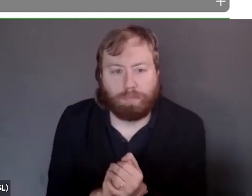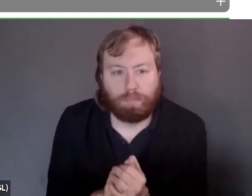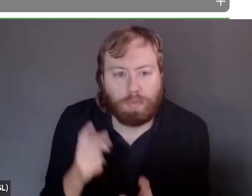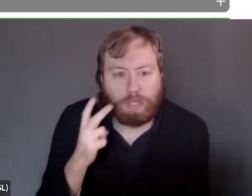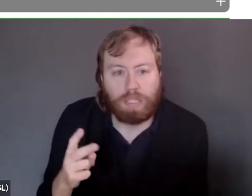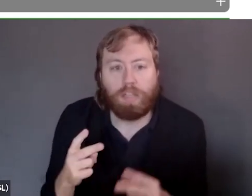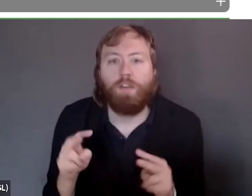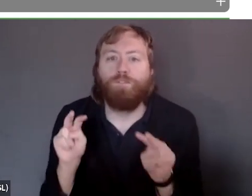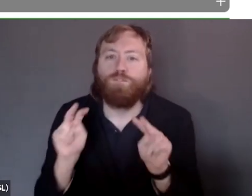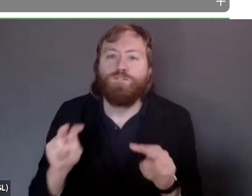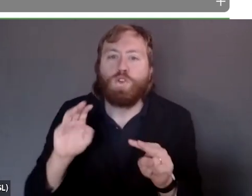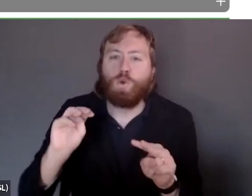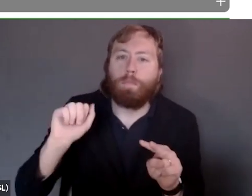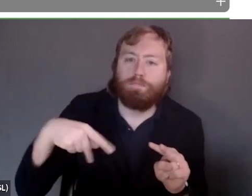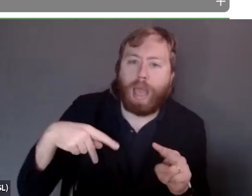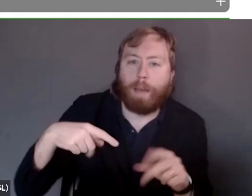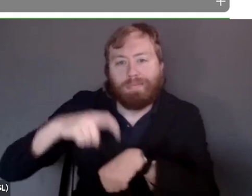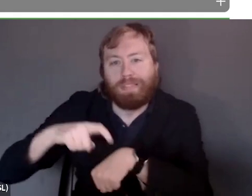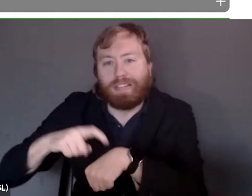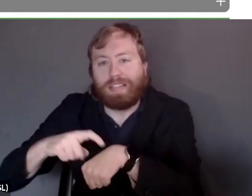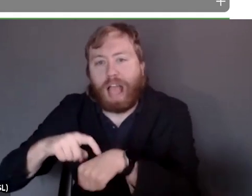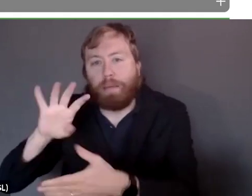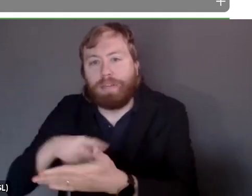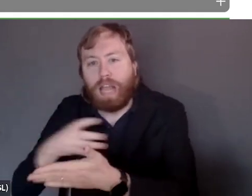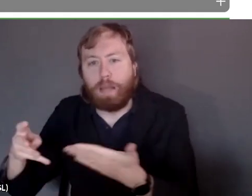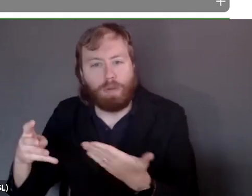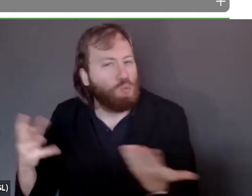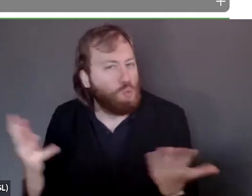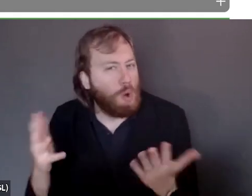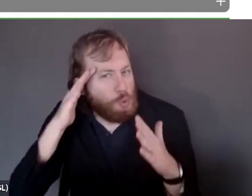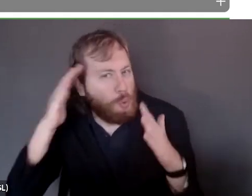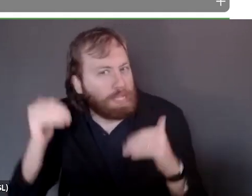if you think about the behavior of that, what would you expect to happen if I click on that?